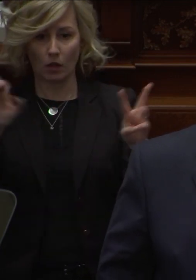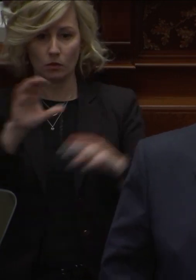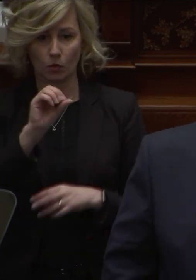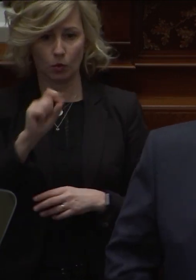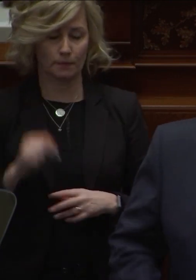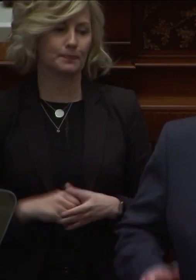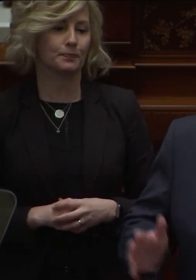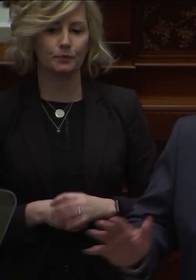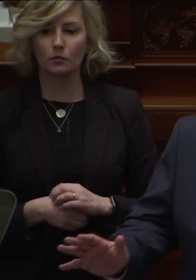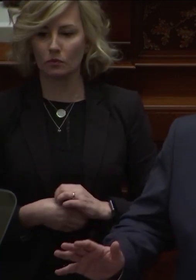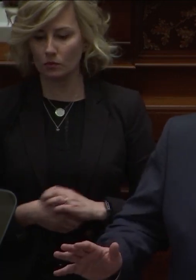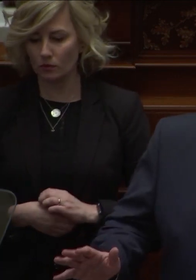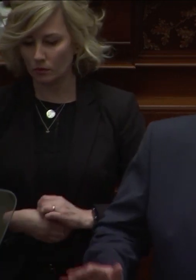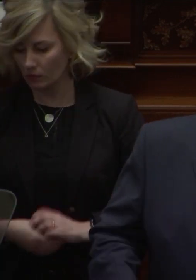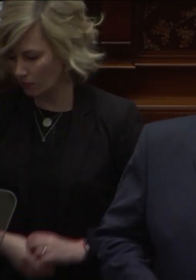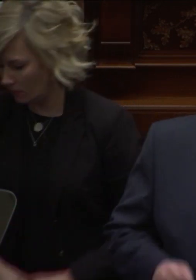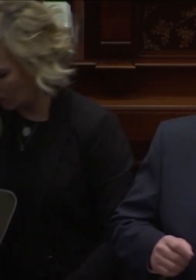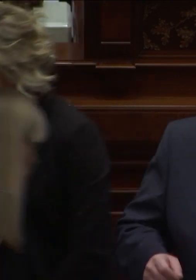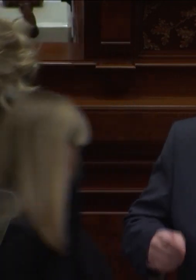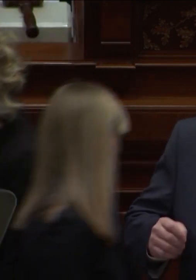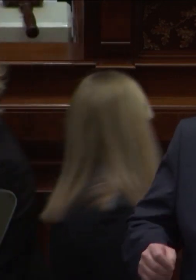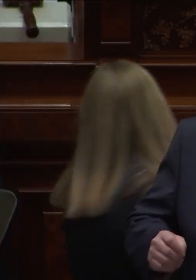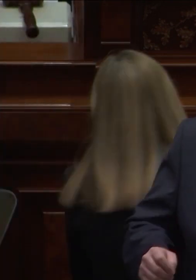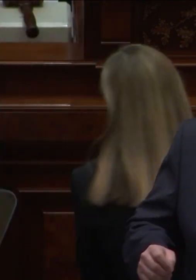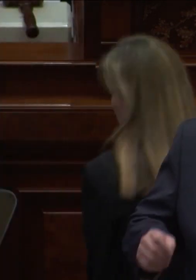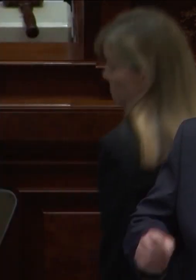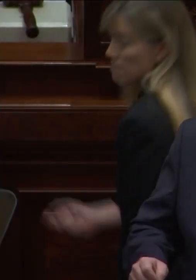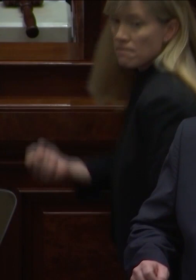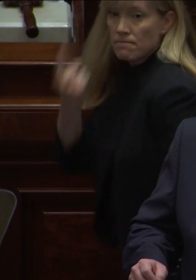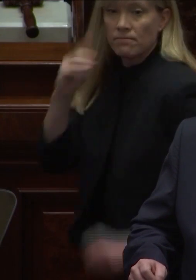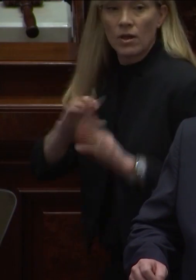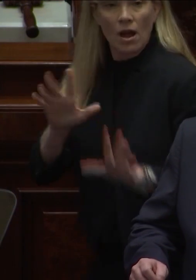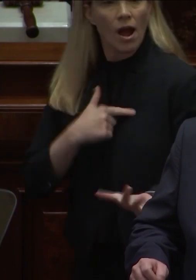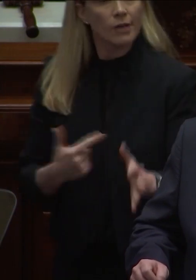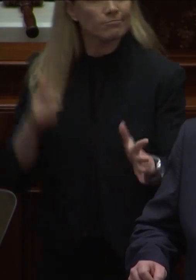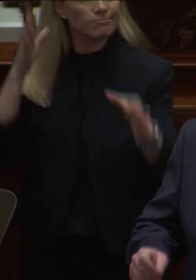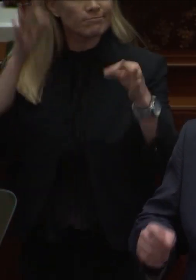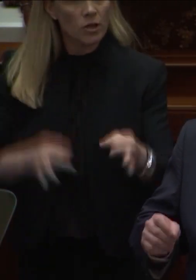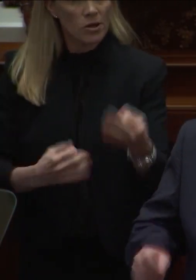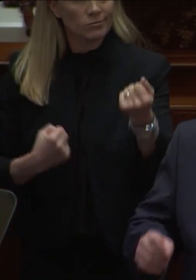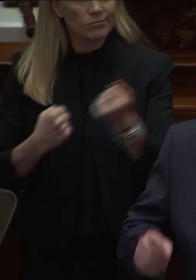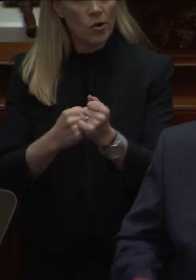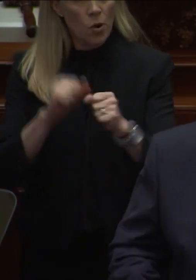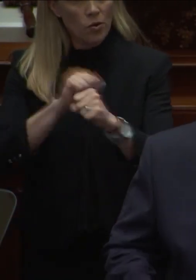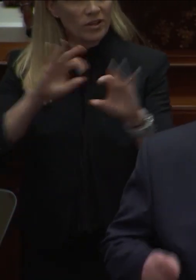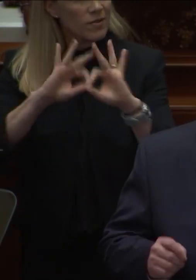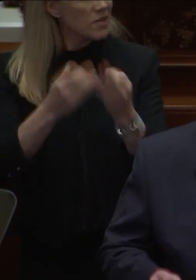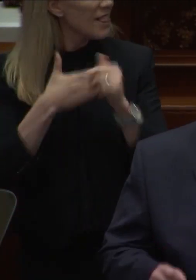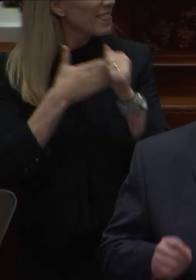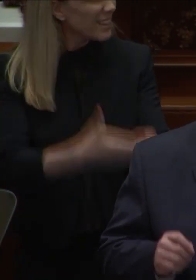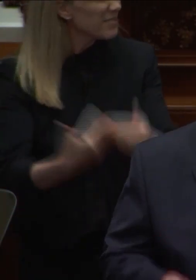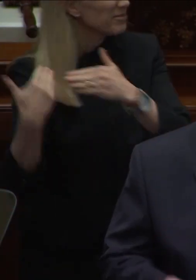SYSTEM THAT IS LOWER THAN OUR METROPOLITAN COMPETITORS ON EAST AND WEST COASTS. MAKE NO BONES ABOUT IT, I CHOOSE